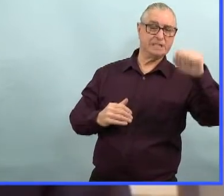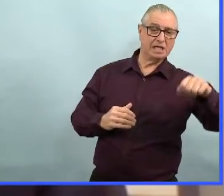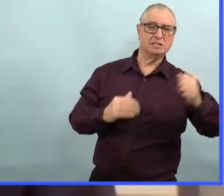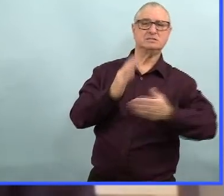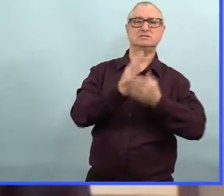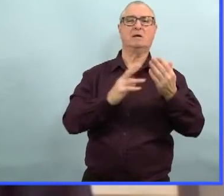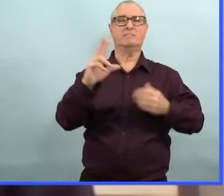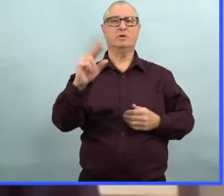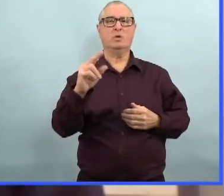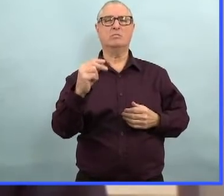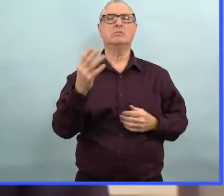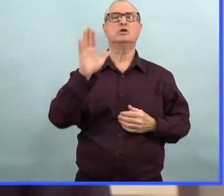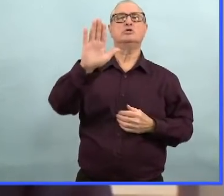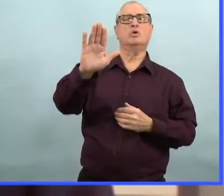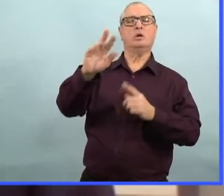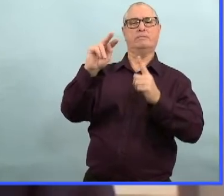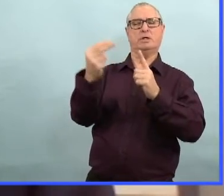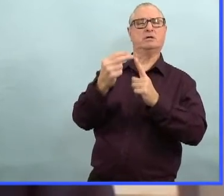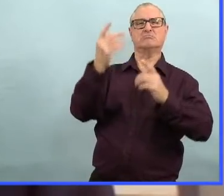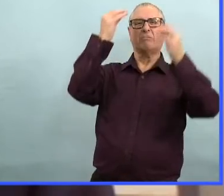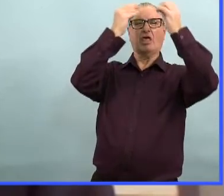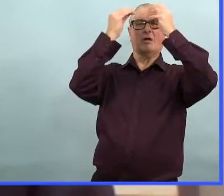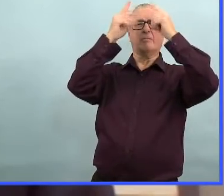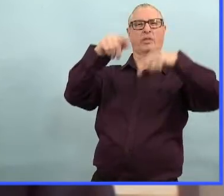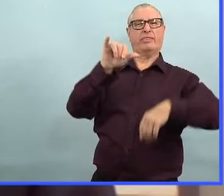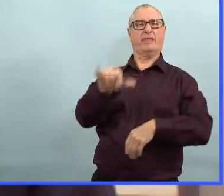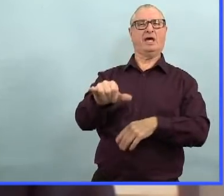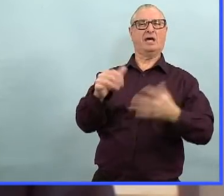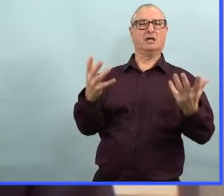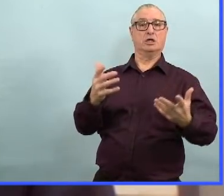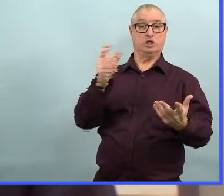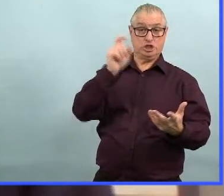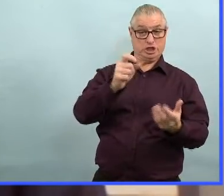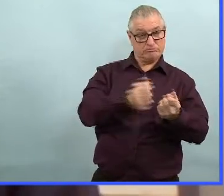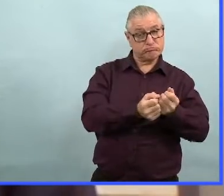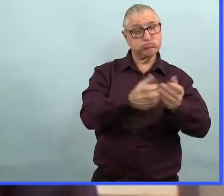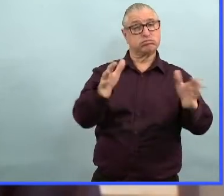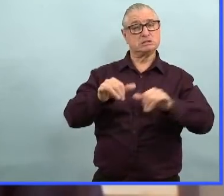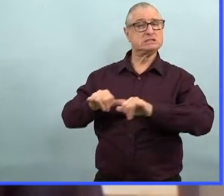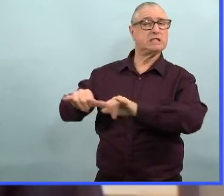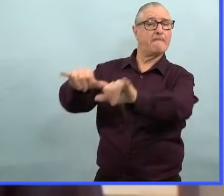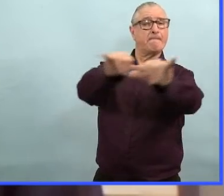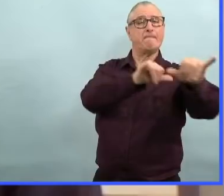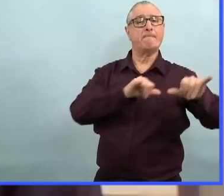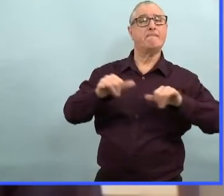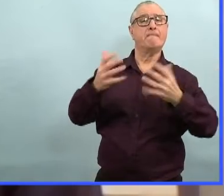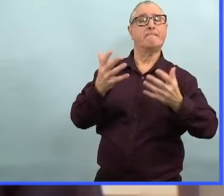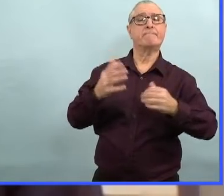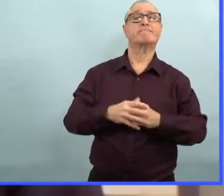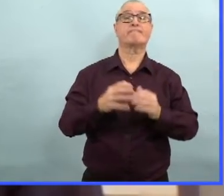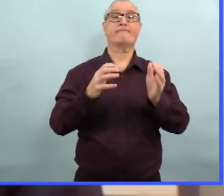yeah so remember the the purpose of these uh uh tests is really to uh limit the uh